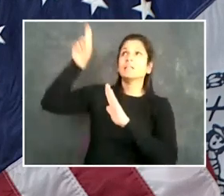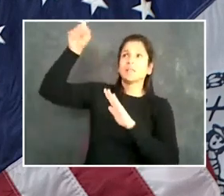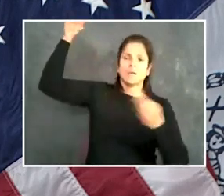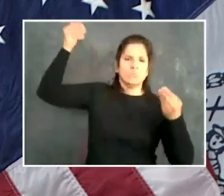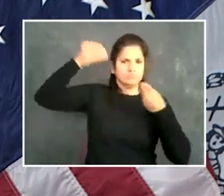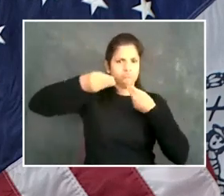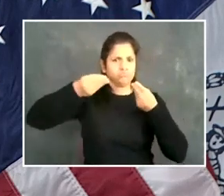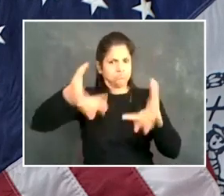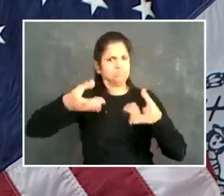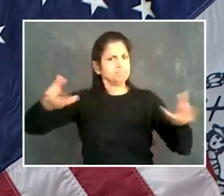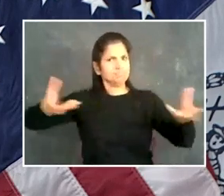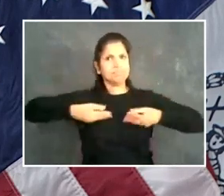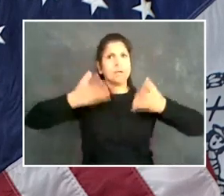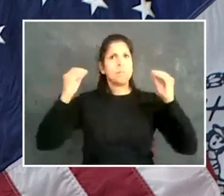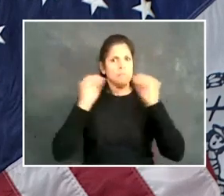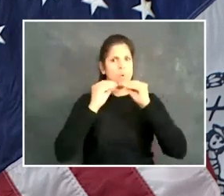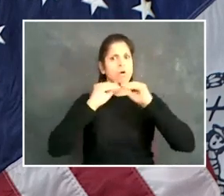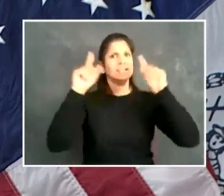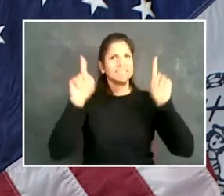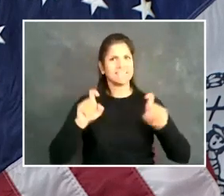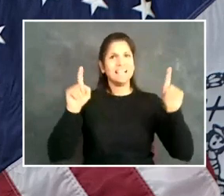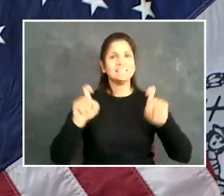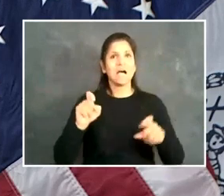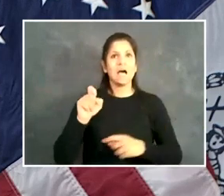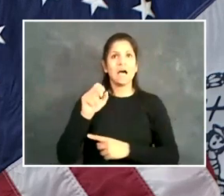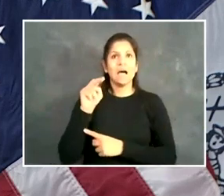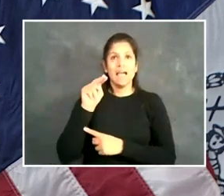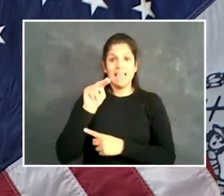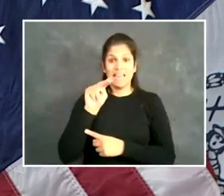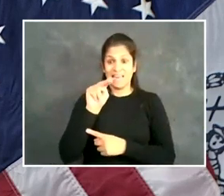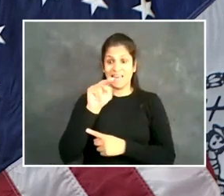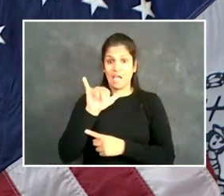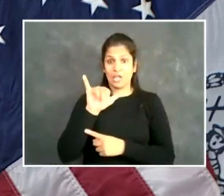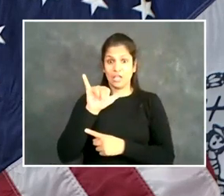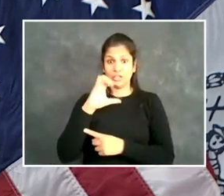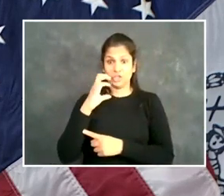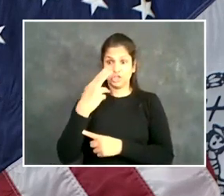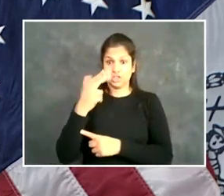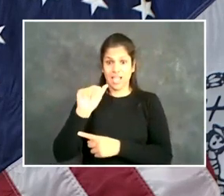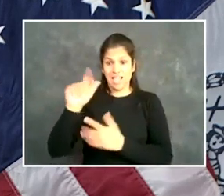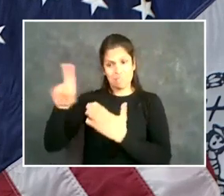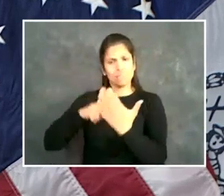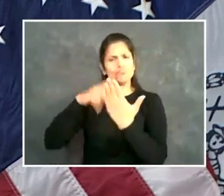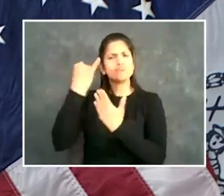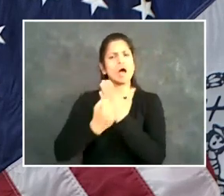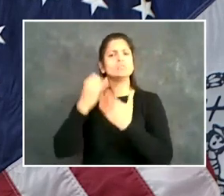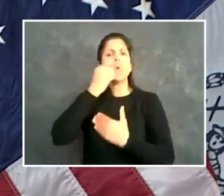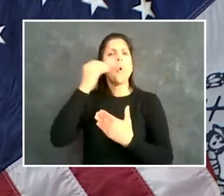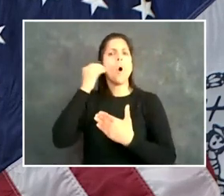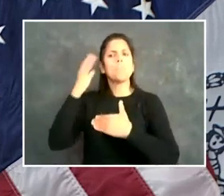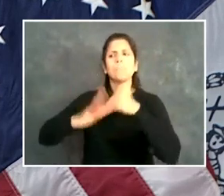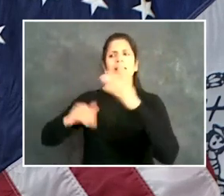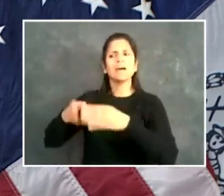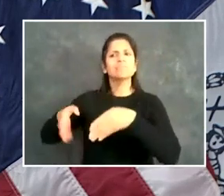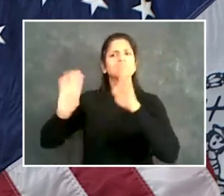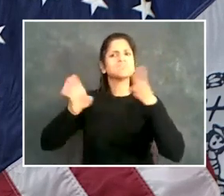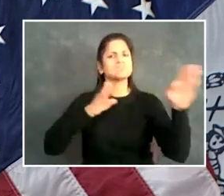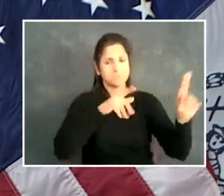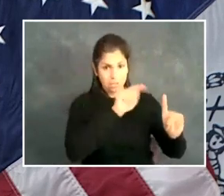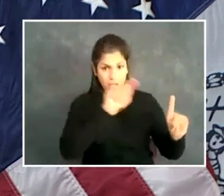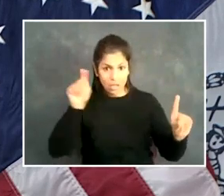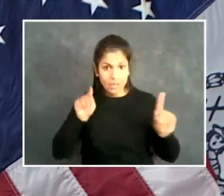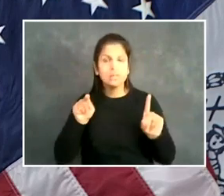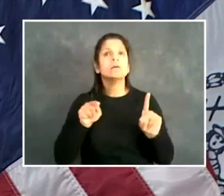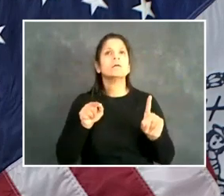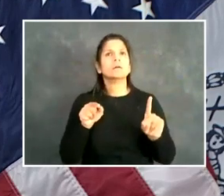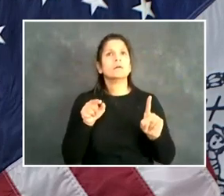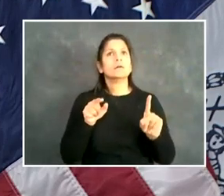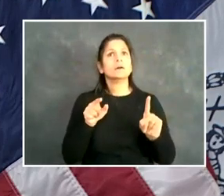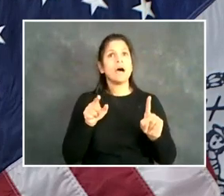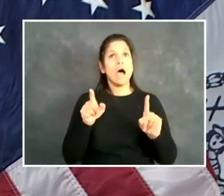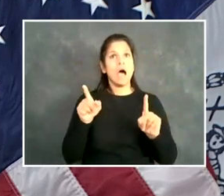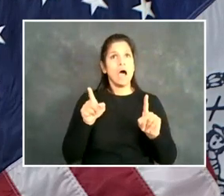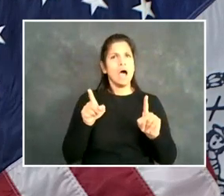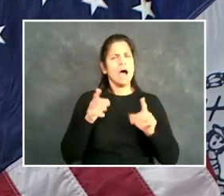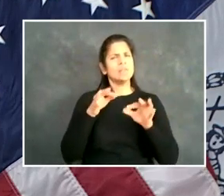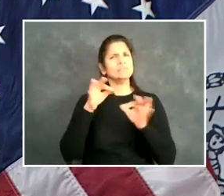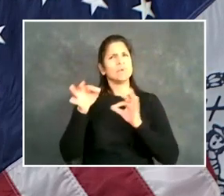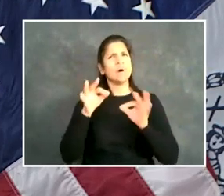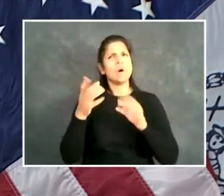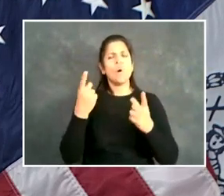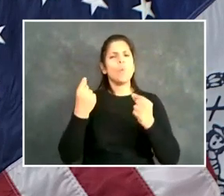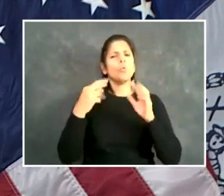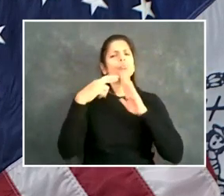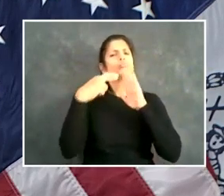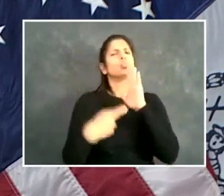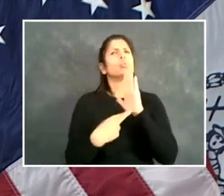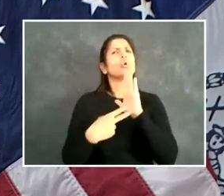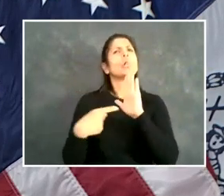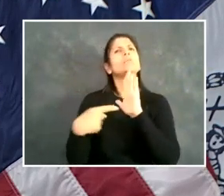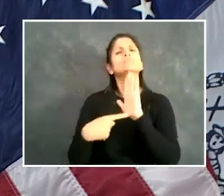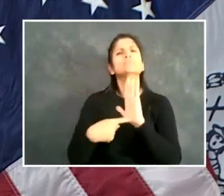ABOUT.